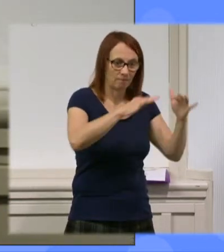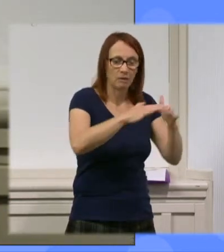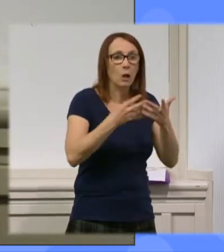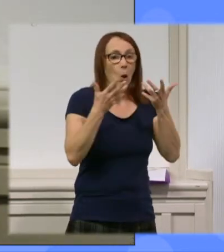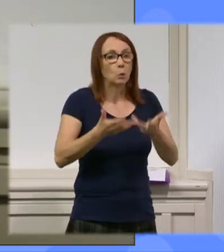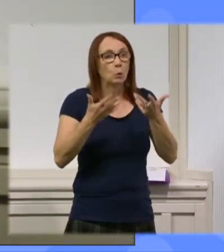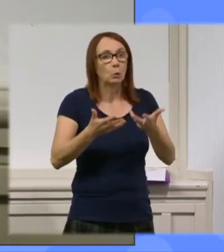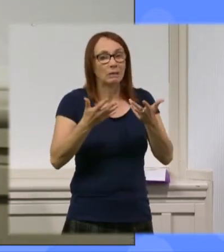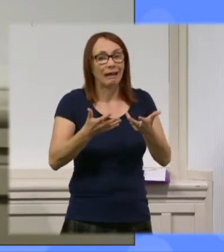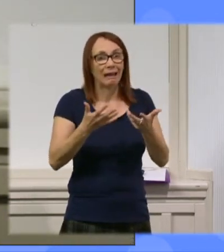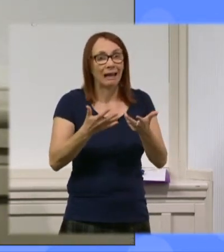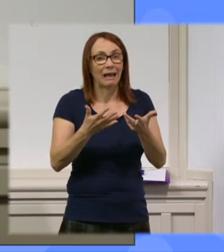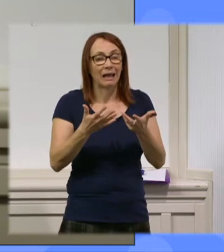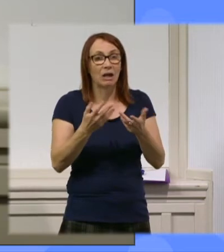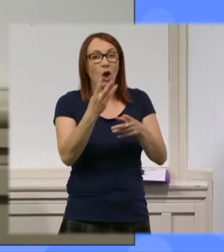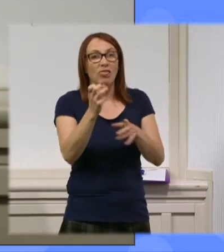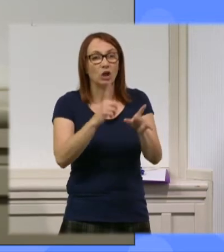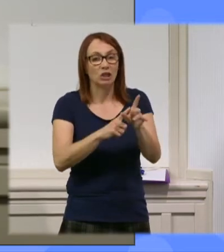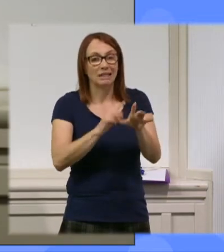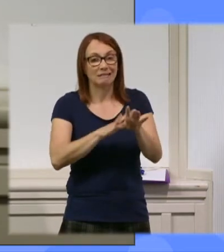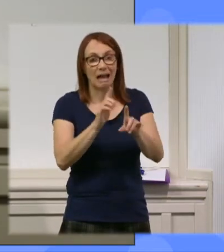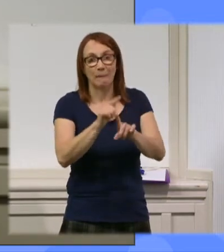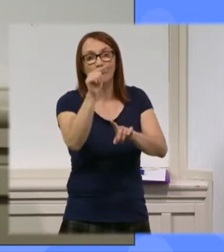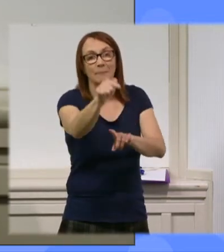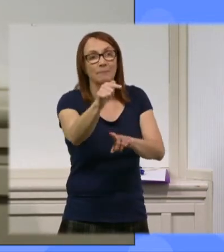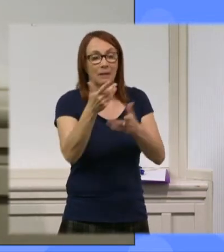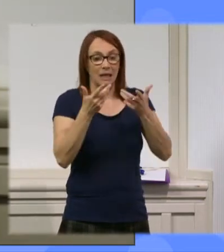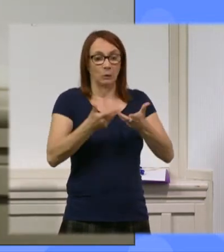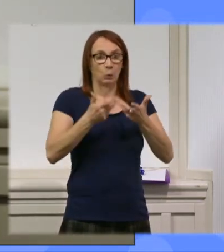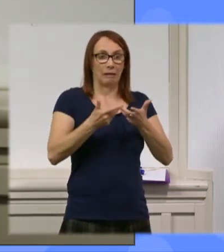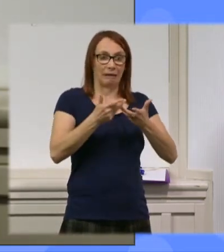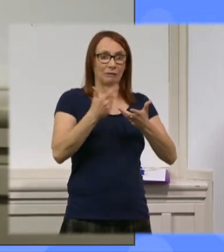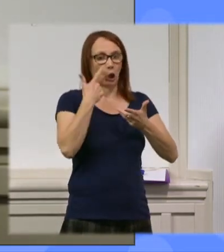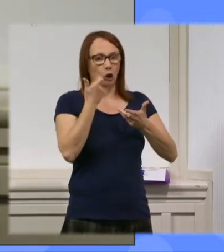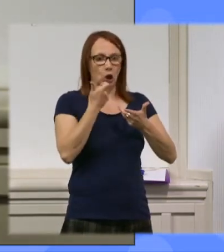be my age in 30 years that's not that far away so if we don't plan to do